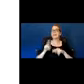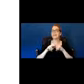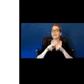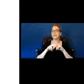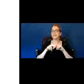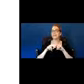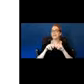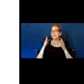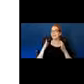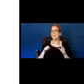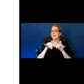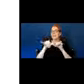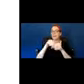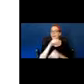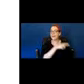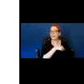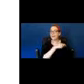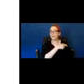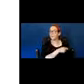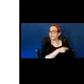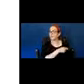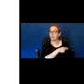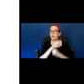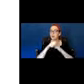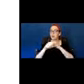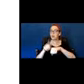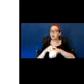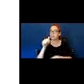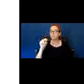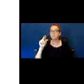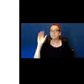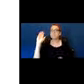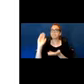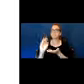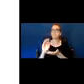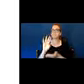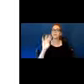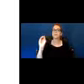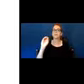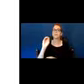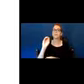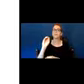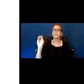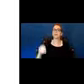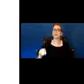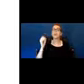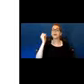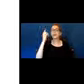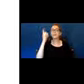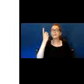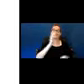And we're focusing on the proper discharge, not just any discharge or an expedited discharge.